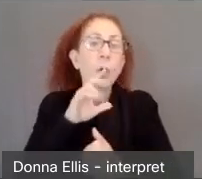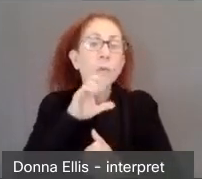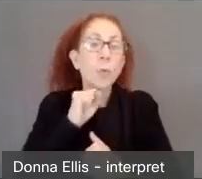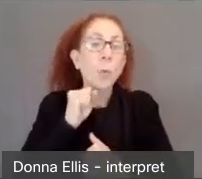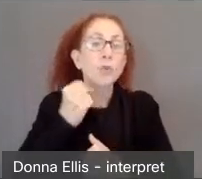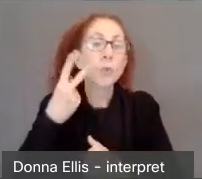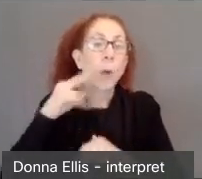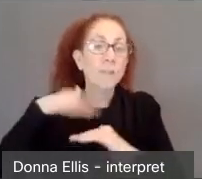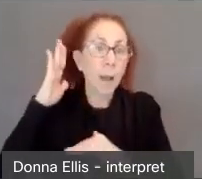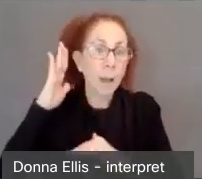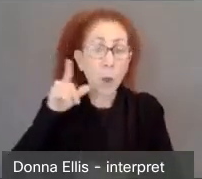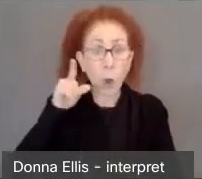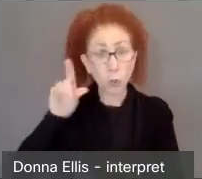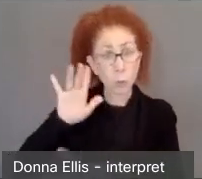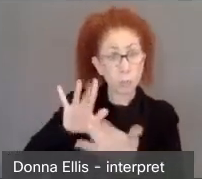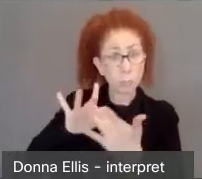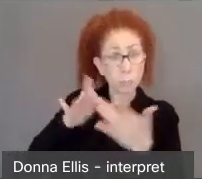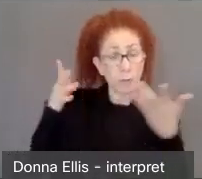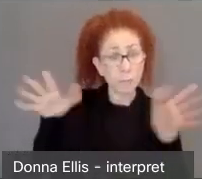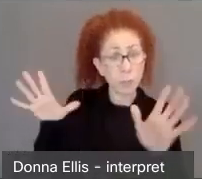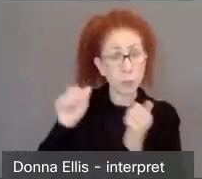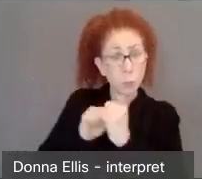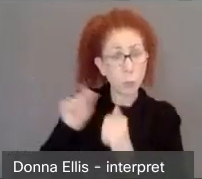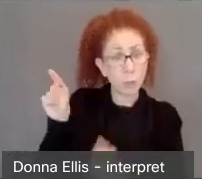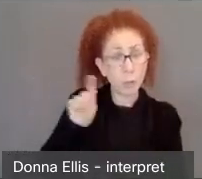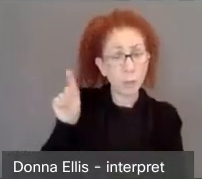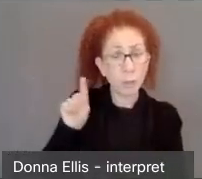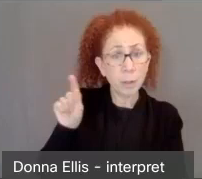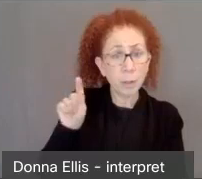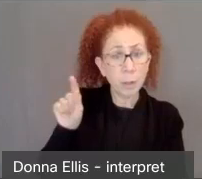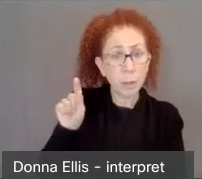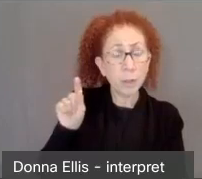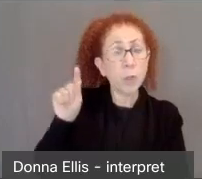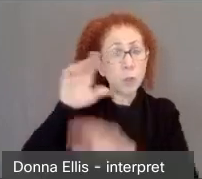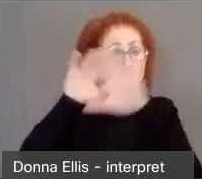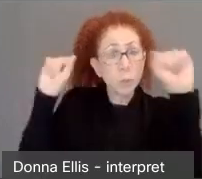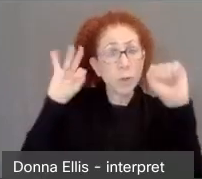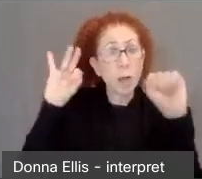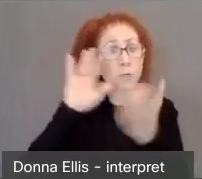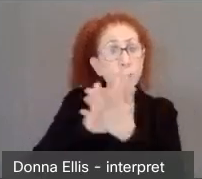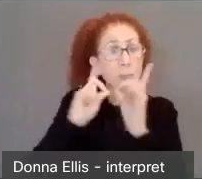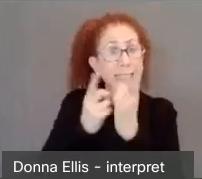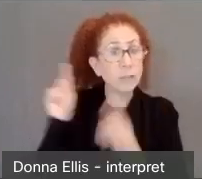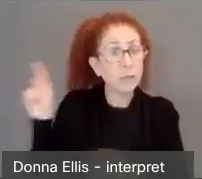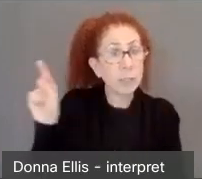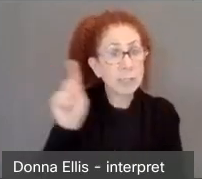in touch with the various superintendents of the school districts and are there